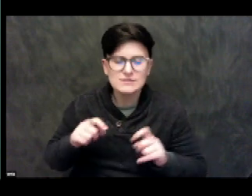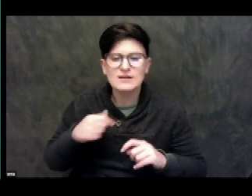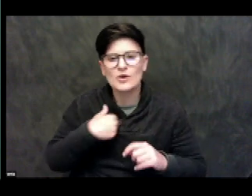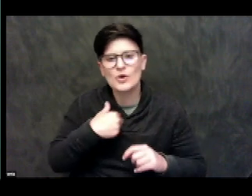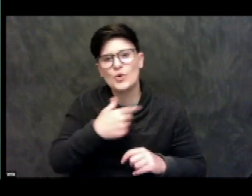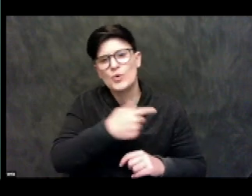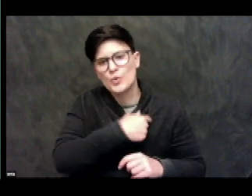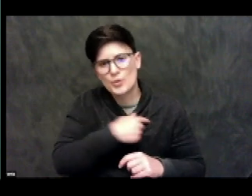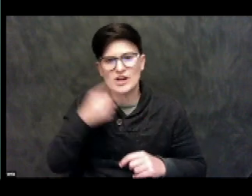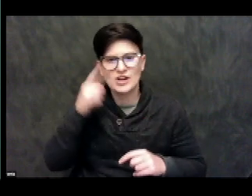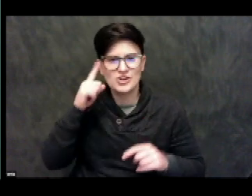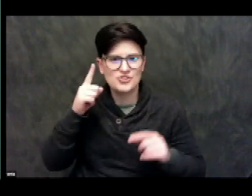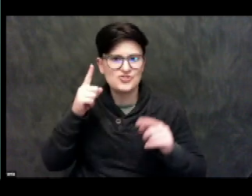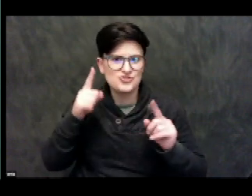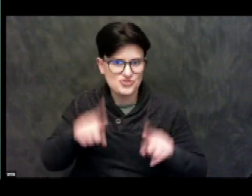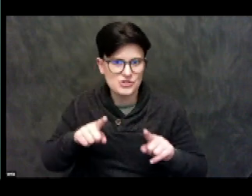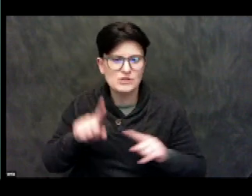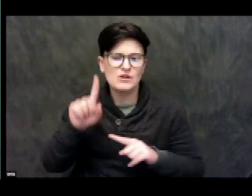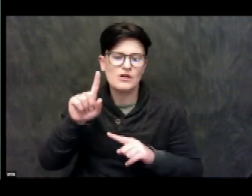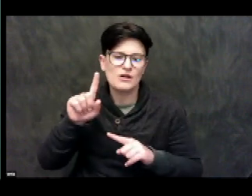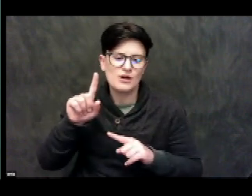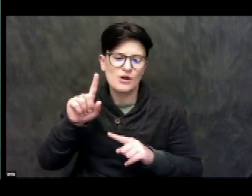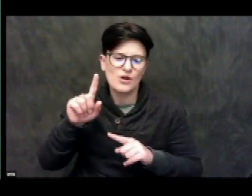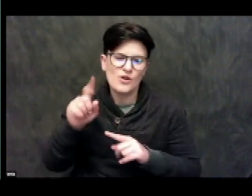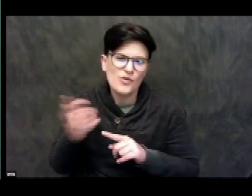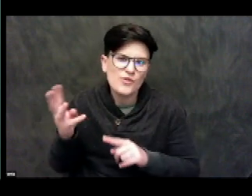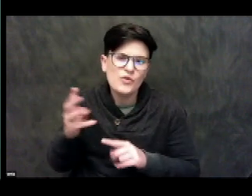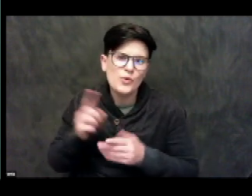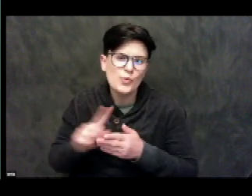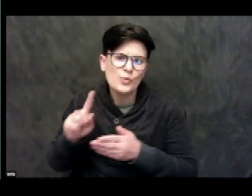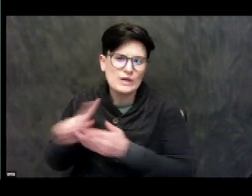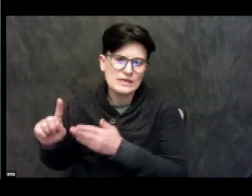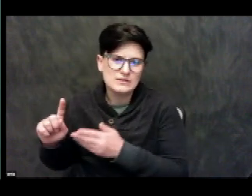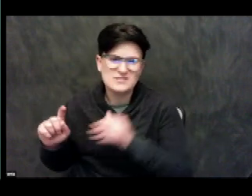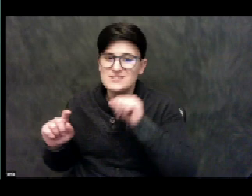instead of doing a few months of the Lovenox shots, which work out great.